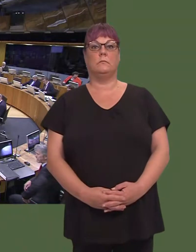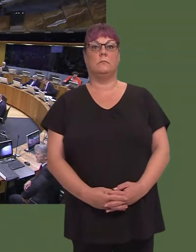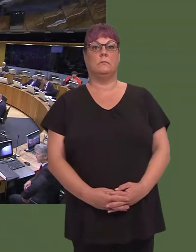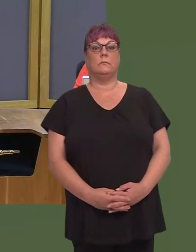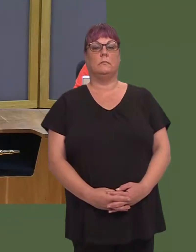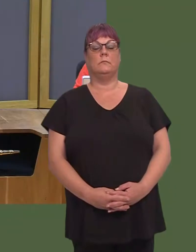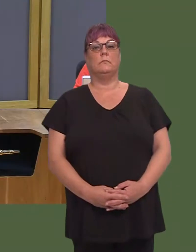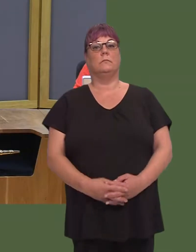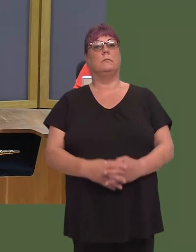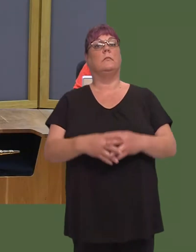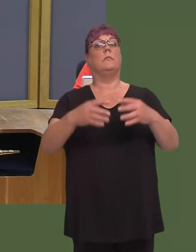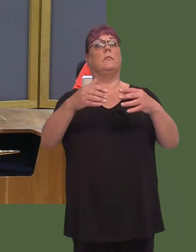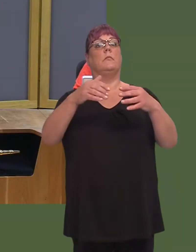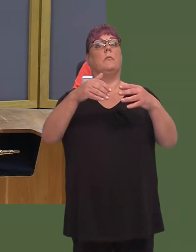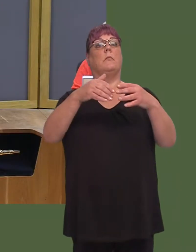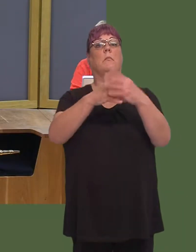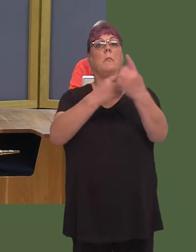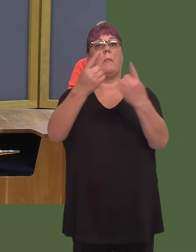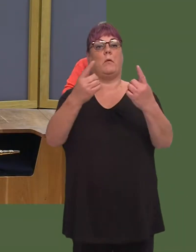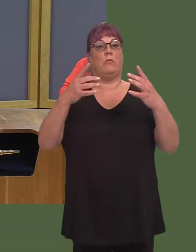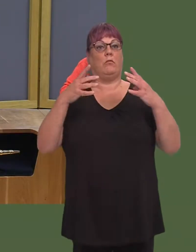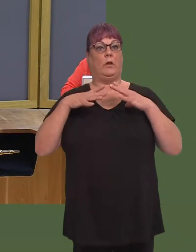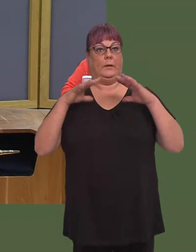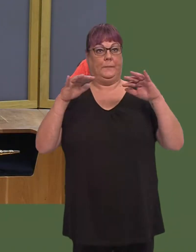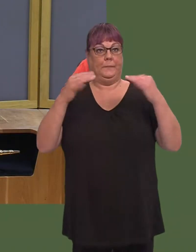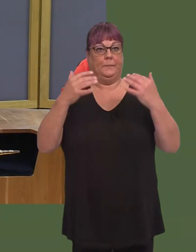FMQ_Verbatim Y Dirprwy Lywydd / The Deputy Presiding Officer: